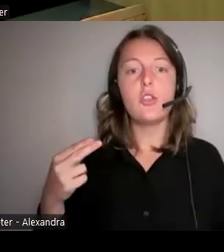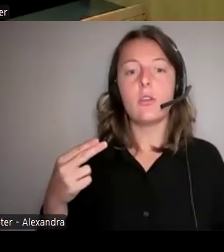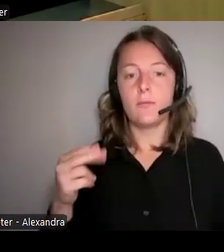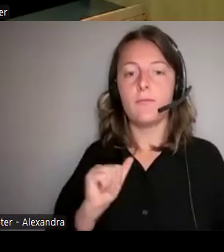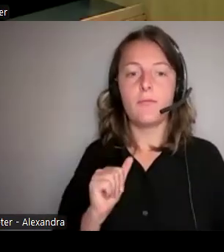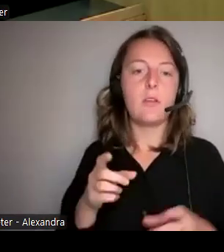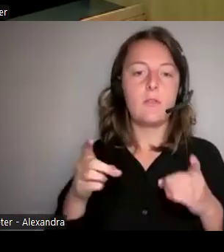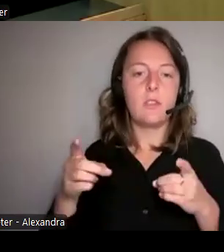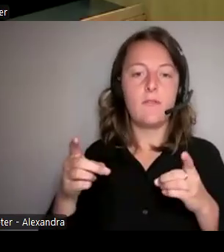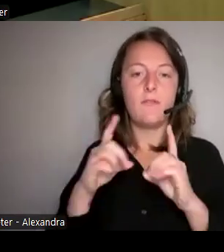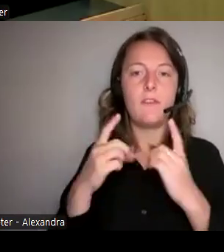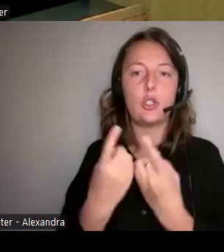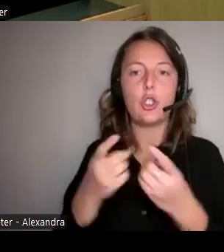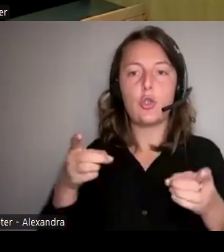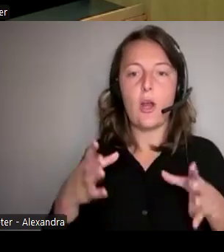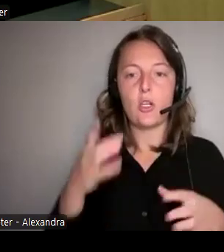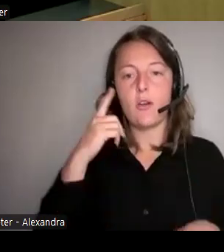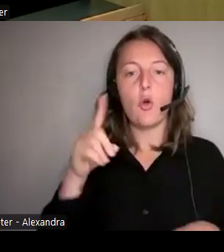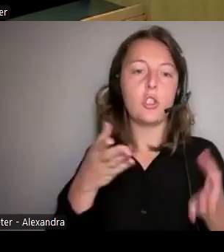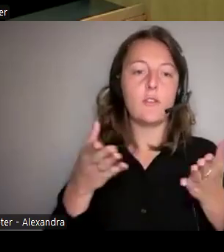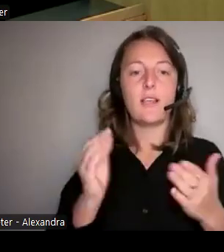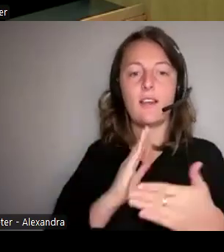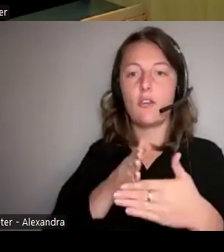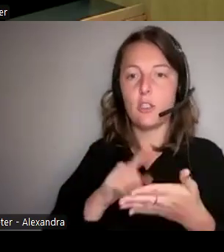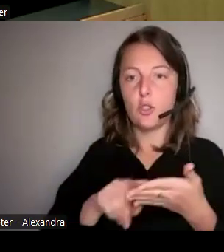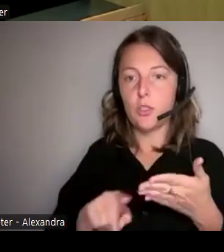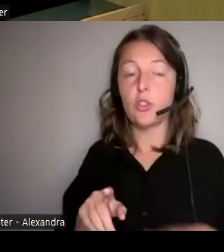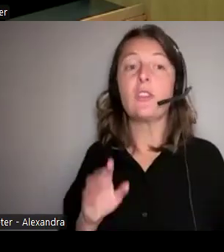services and interventions research. And while it's very hard to predict what will